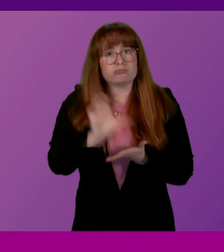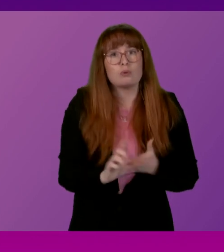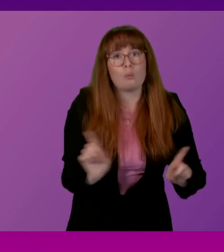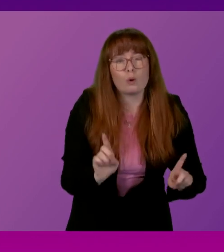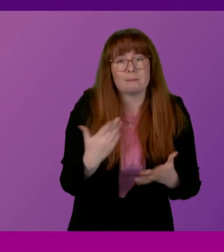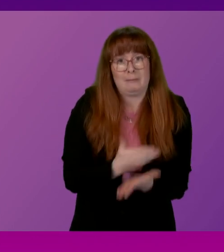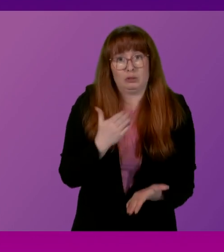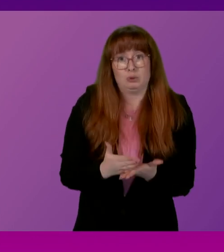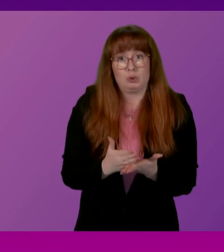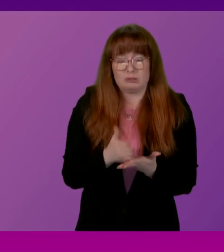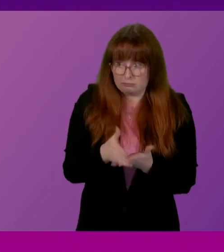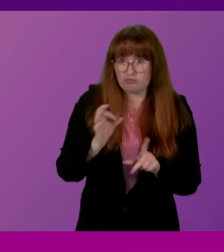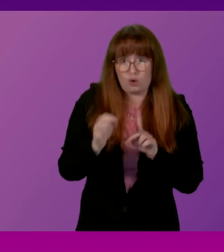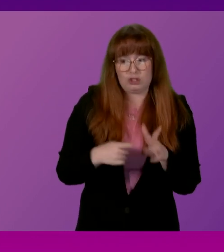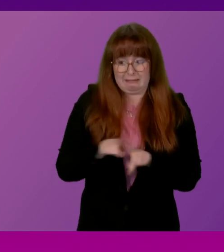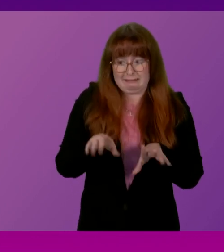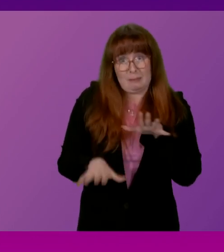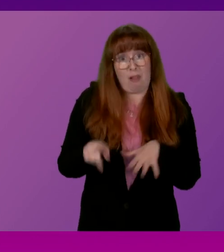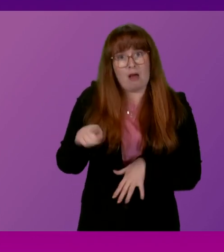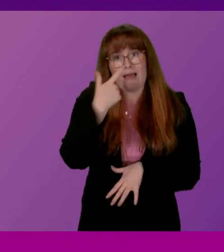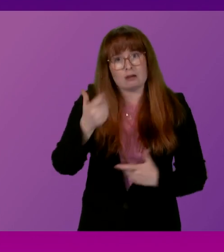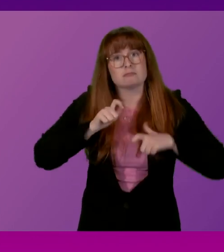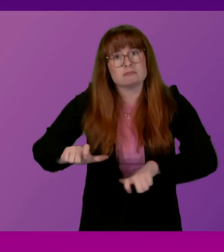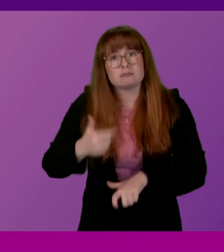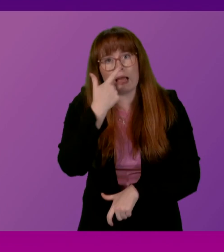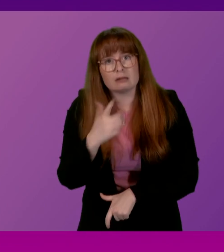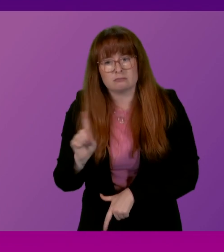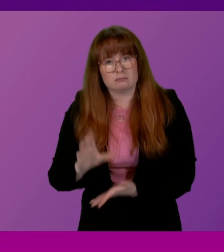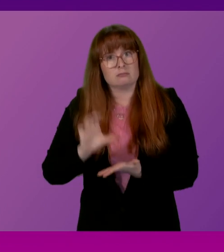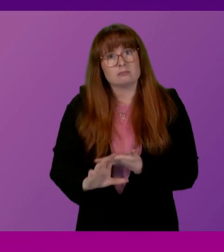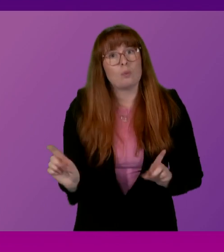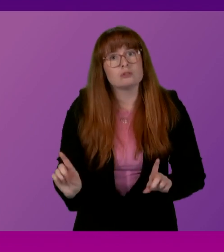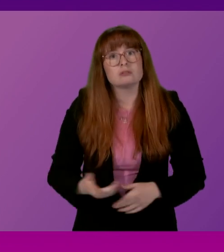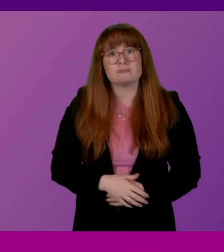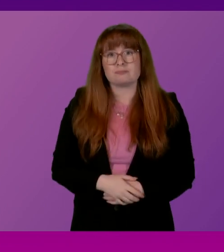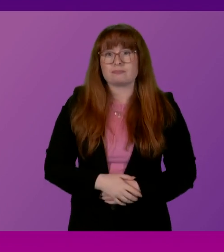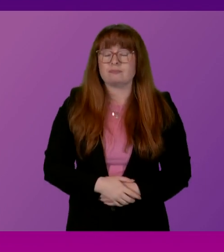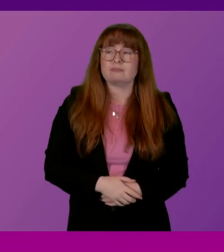those much-needed projects can go ahead?